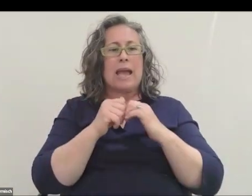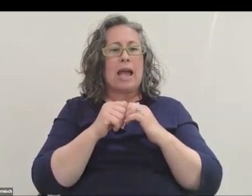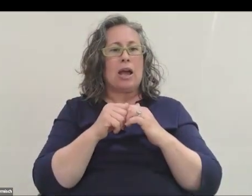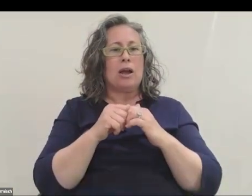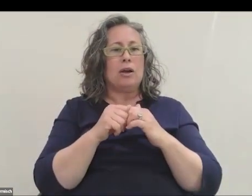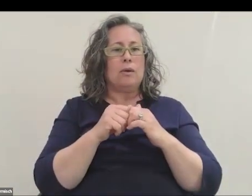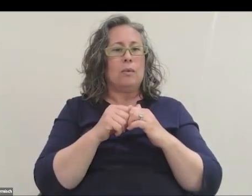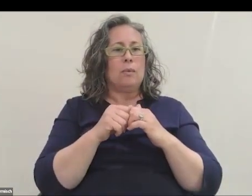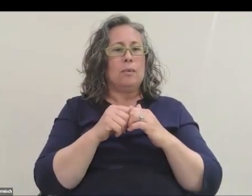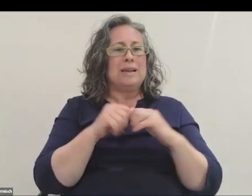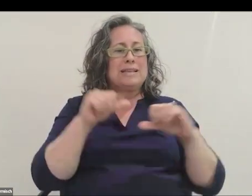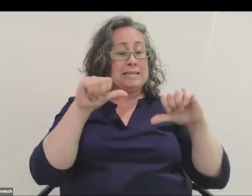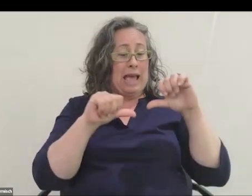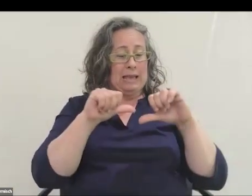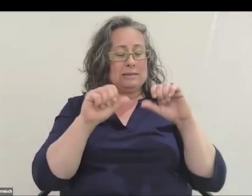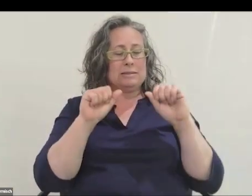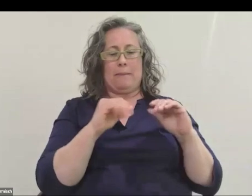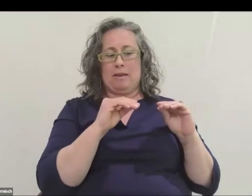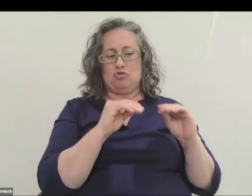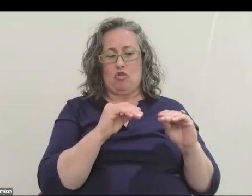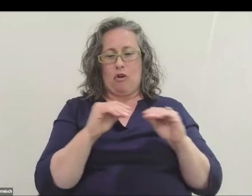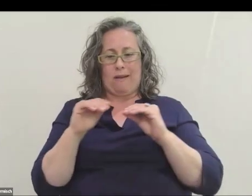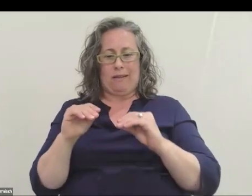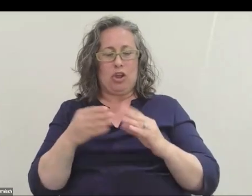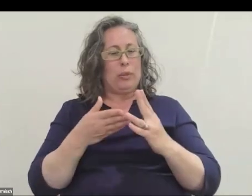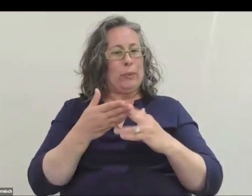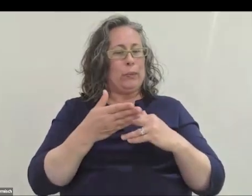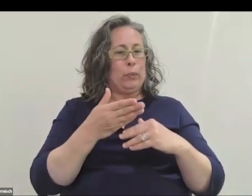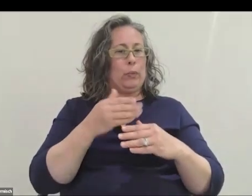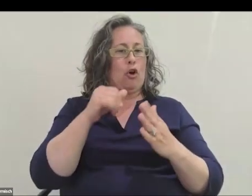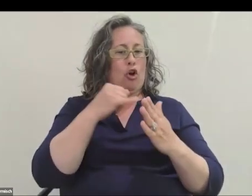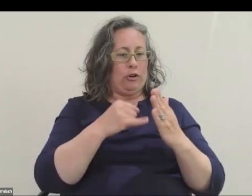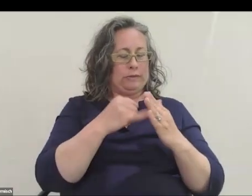to understand how science can be taught through art,